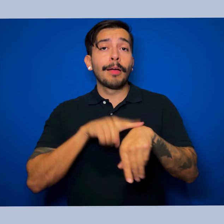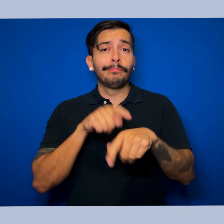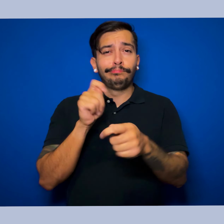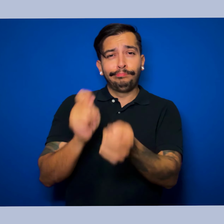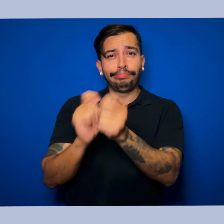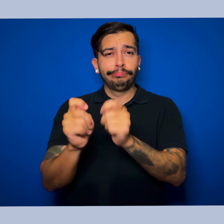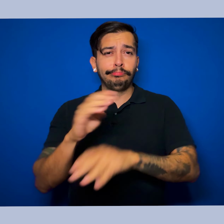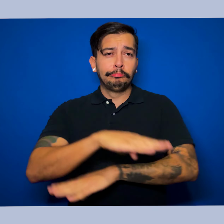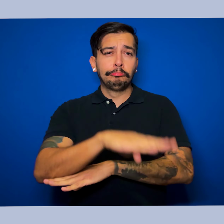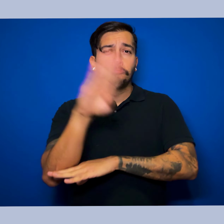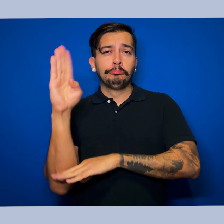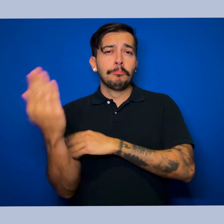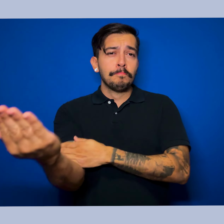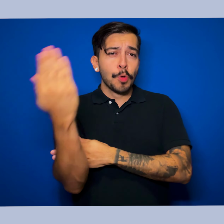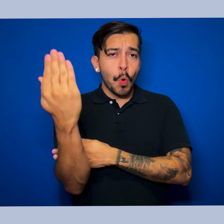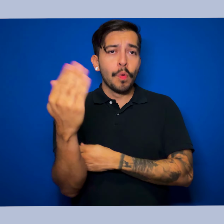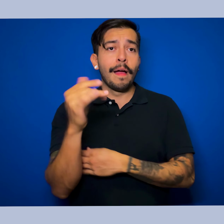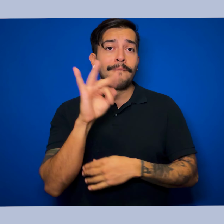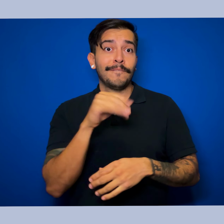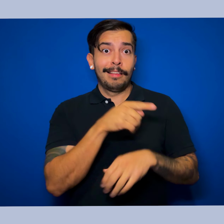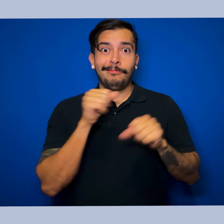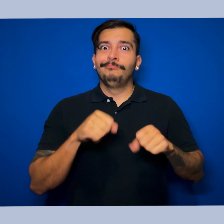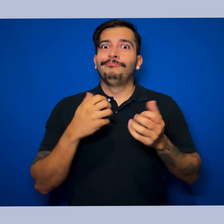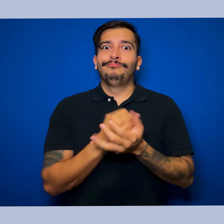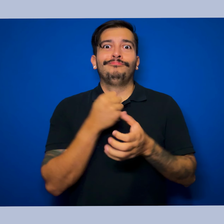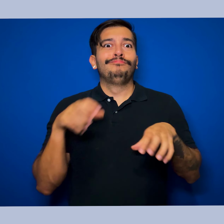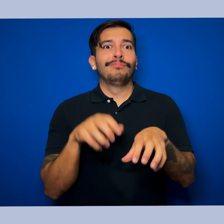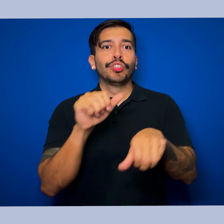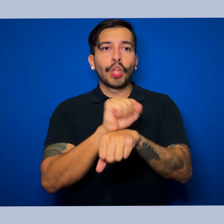if he believes those options may help him perform his job duties.